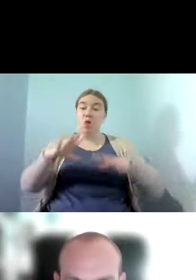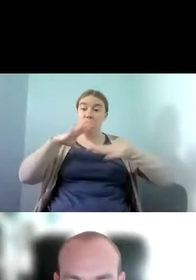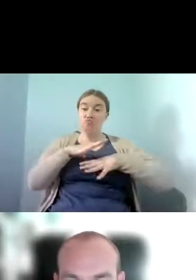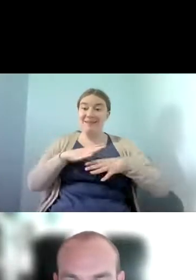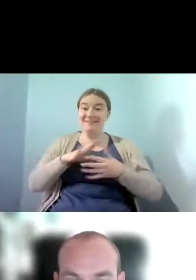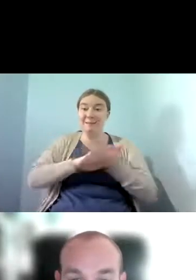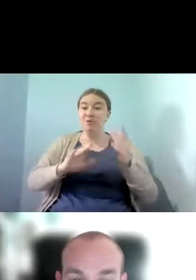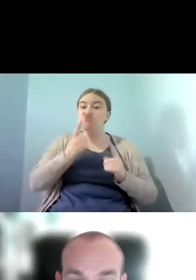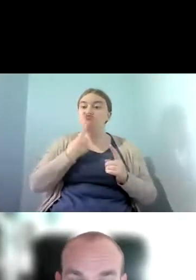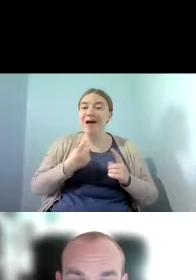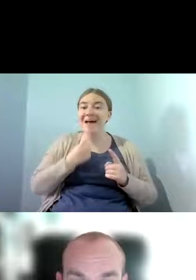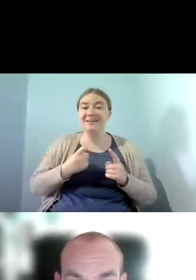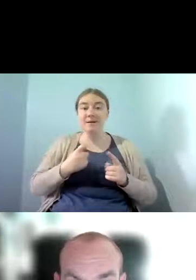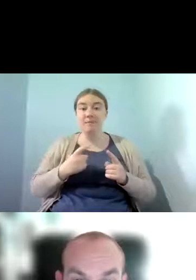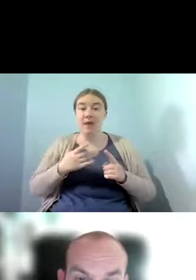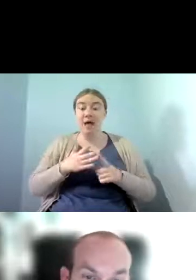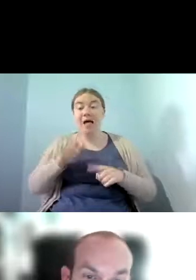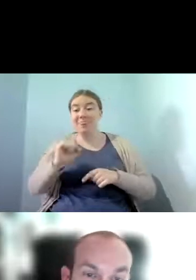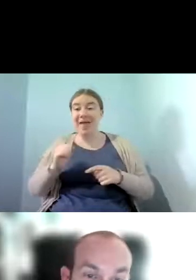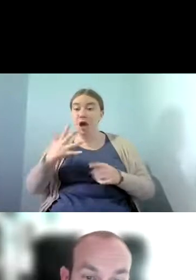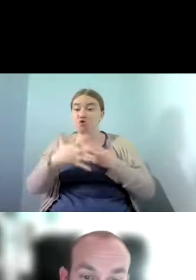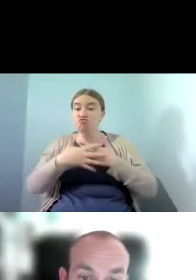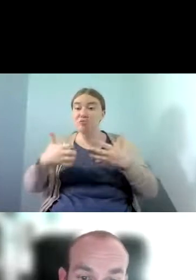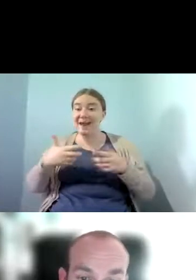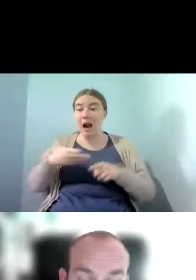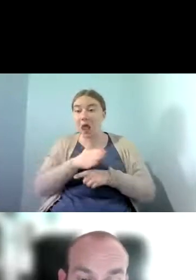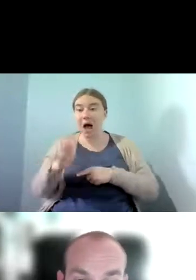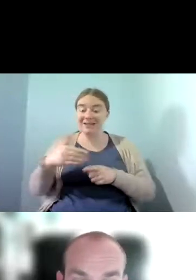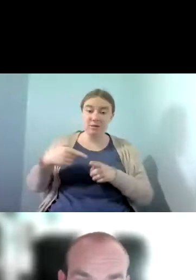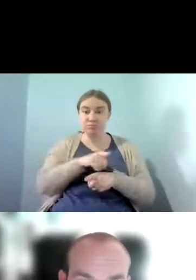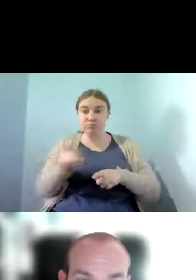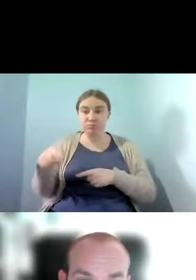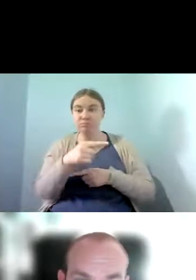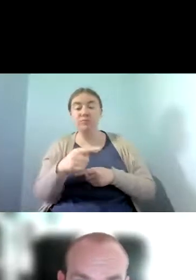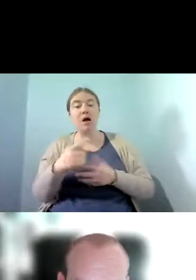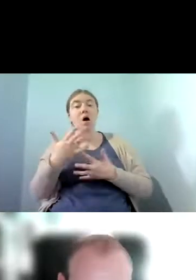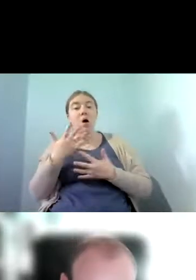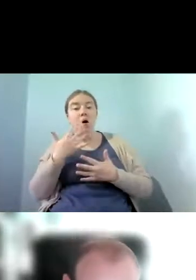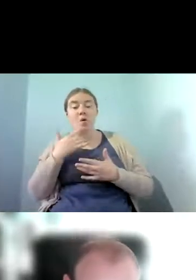by the green lines so they hide behind the the perturbation boulders and and dart upstream